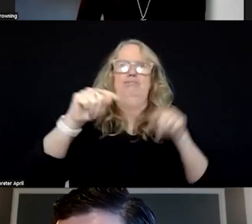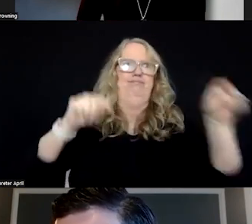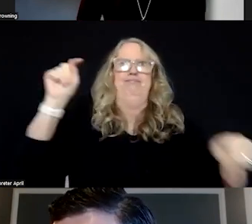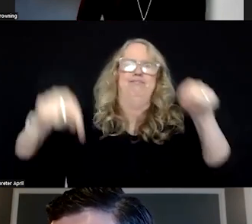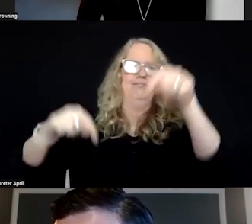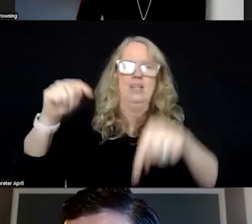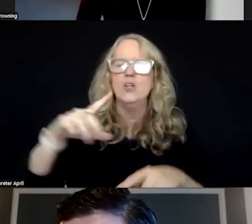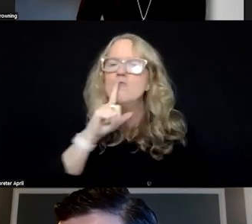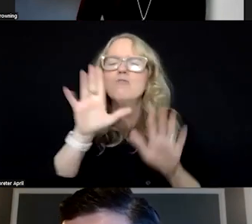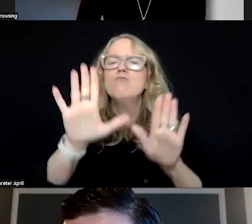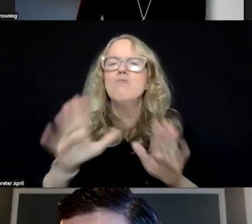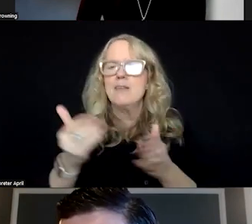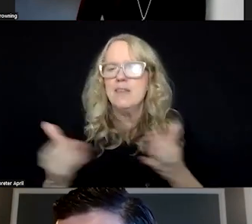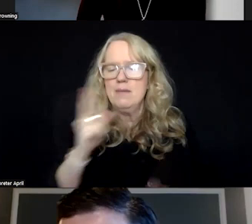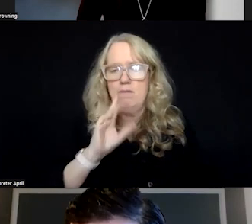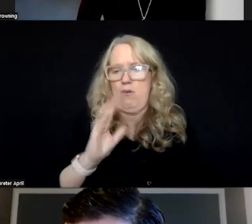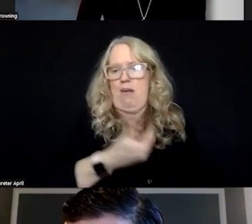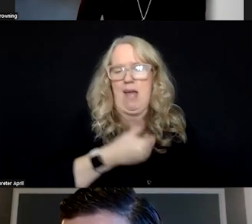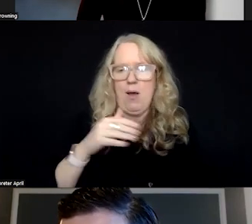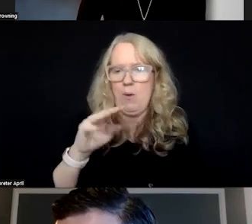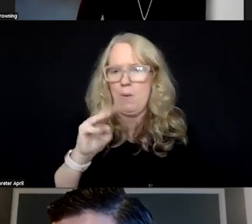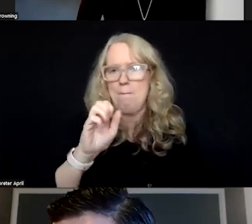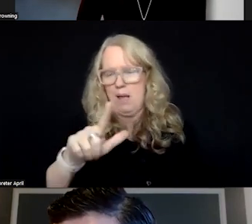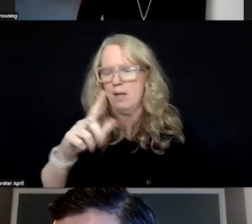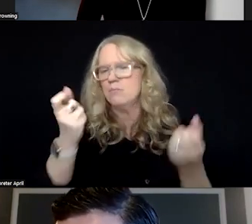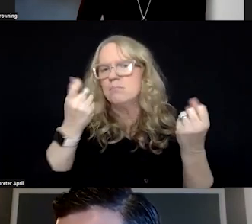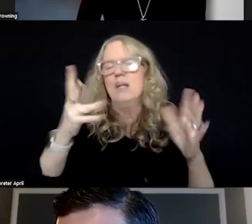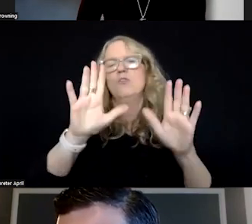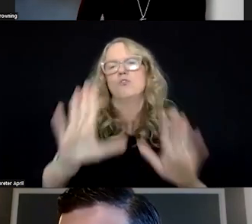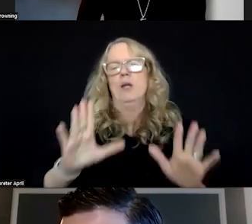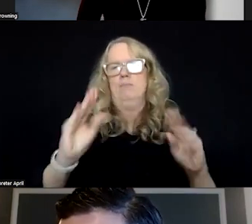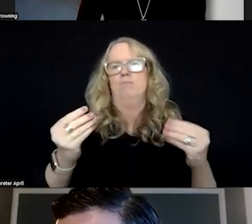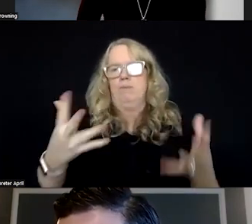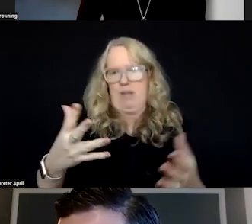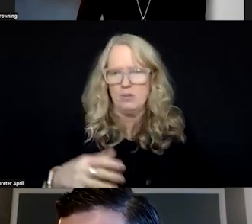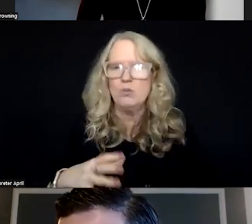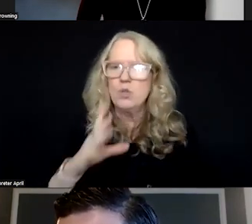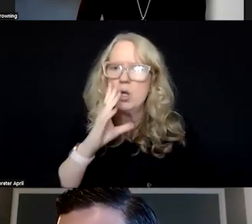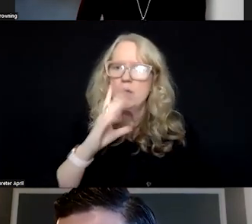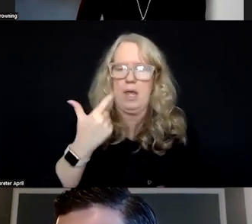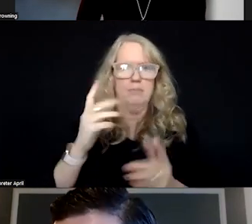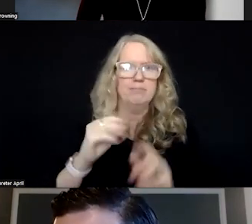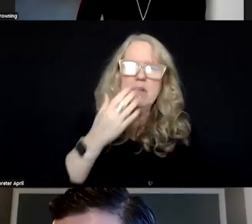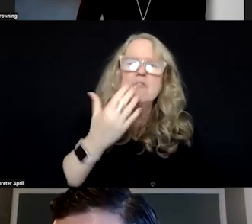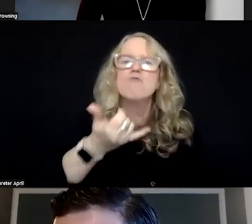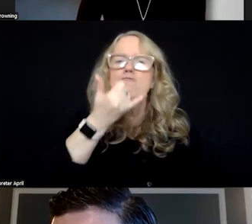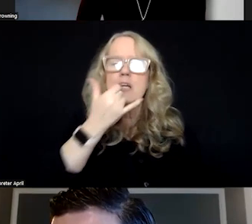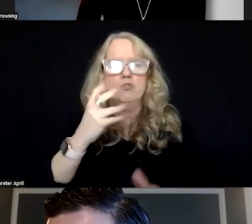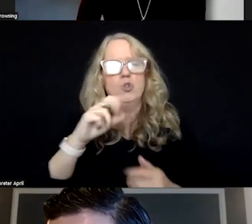WONDERFUL THING ABOUT OUR MODEL AND A LOT OF THE GREAT CRISIS PROVIDERS OUT THERE, A TRUE IN WRONG DOOR MODEL, RING THE DOORBELL.